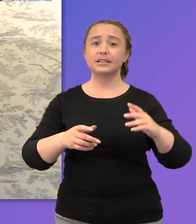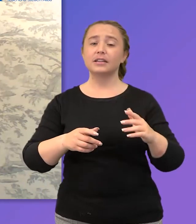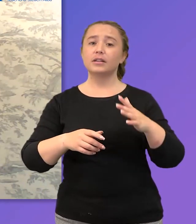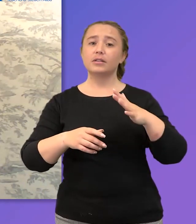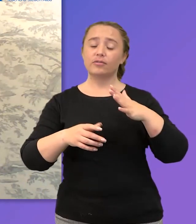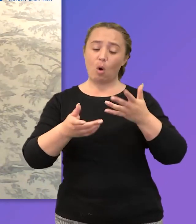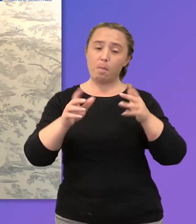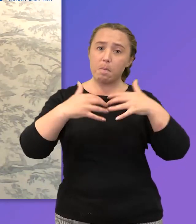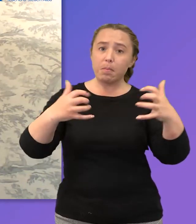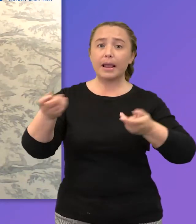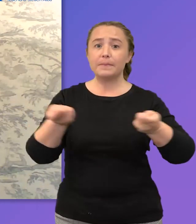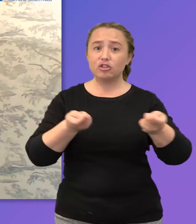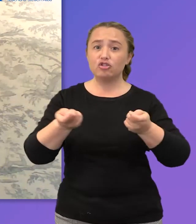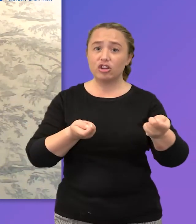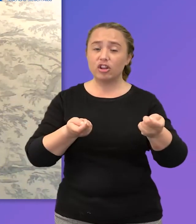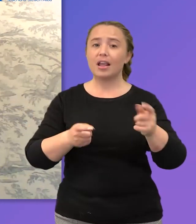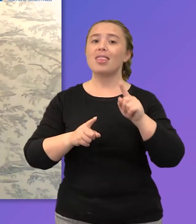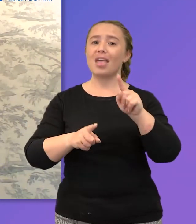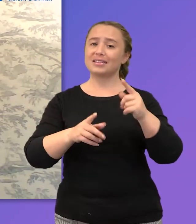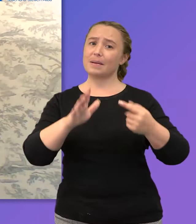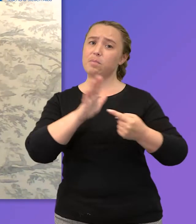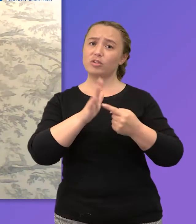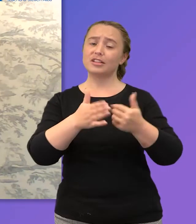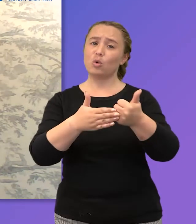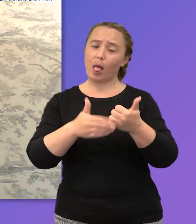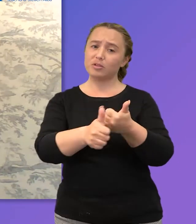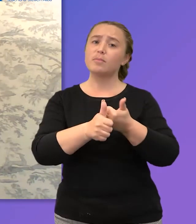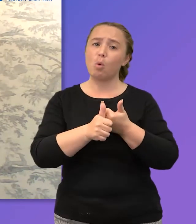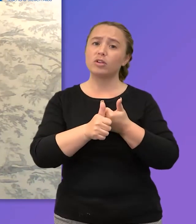of our public administration will be vital to supporting us in these challenges and the